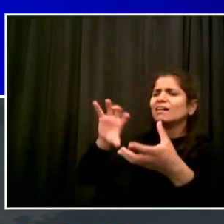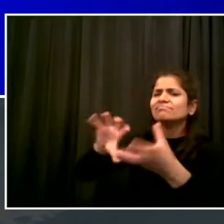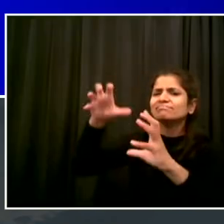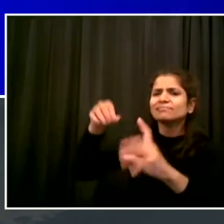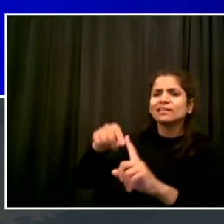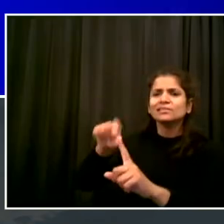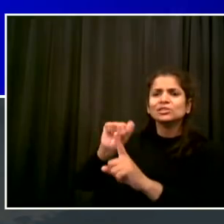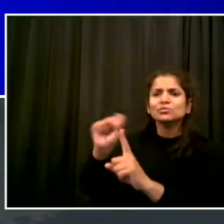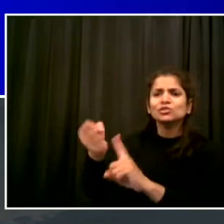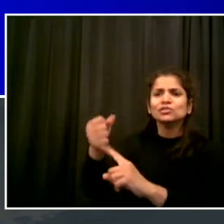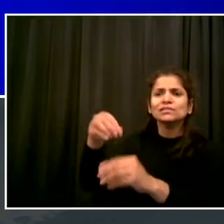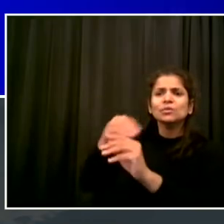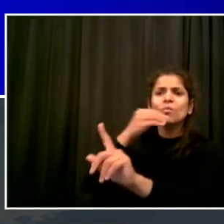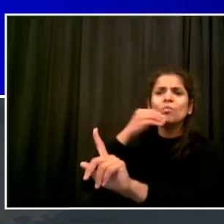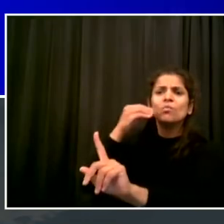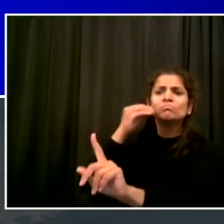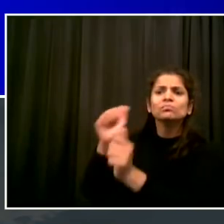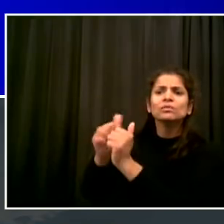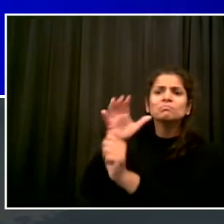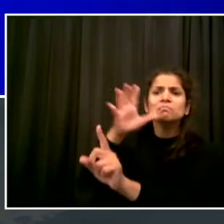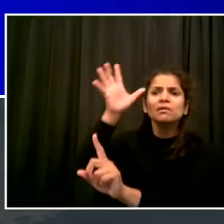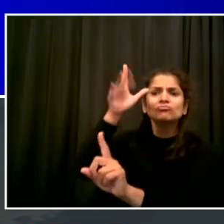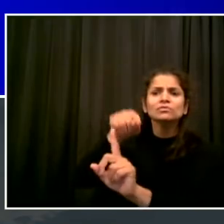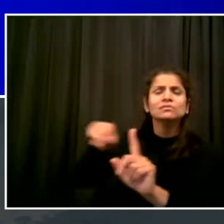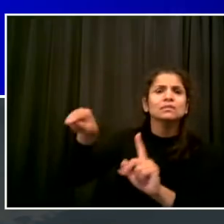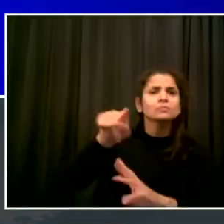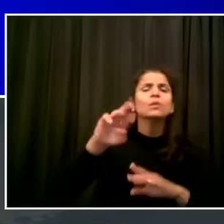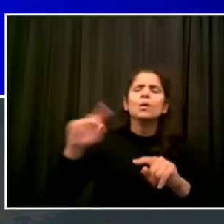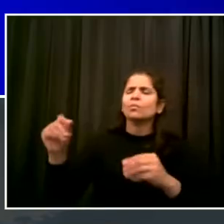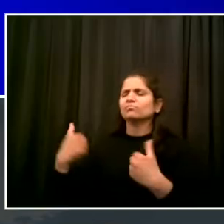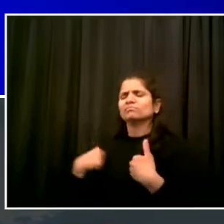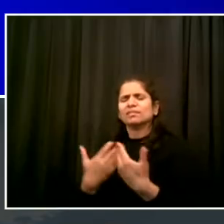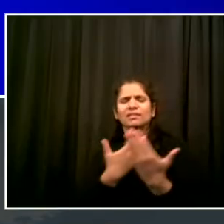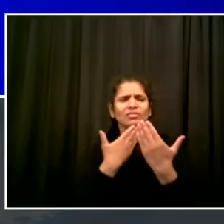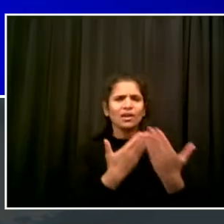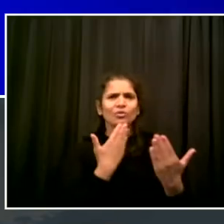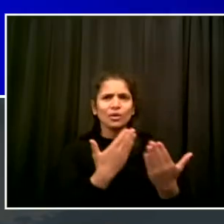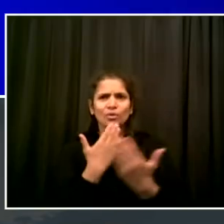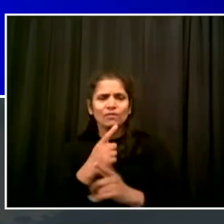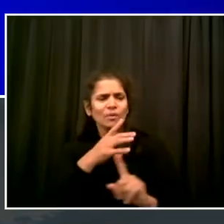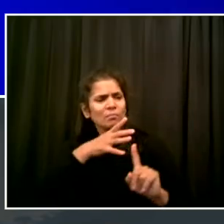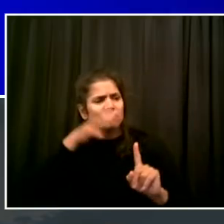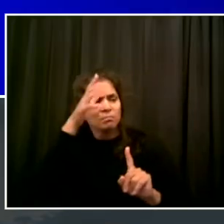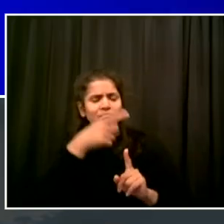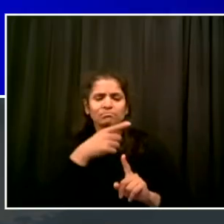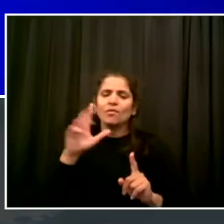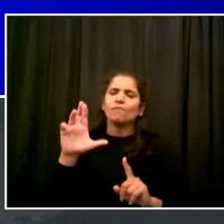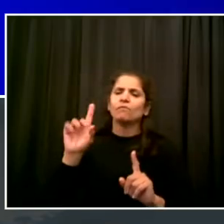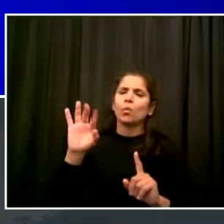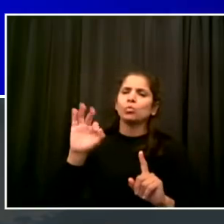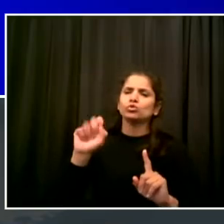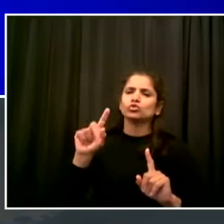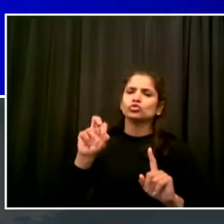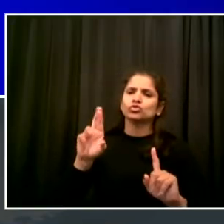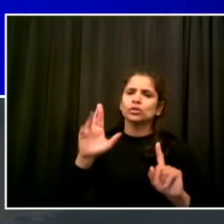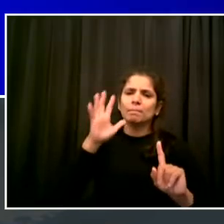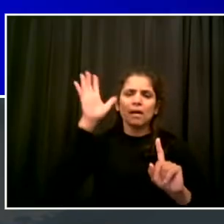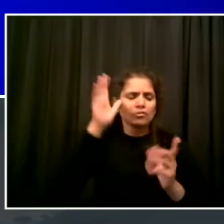BUT THS IIS AN AREA THAT MATTERS TO A LOT OF KIDS. THERE ARE ADULTS THAT ARE THERE